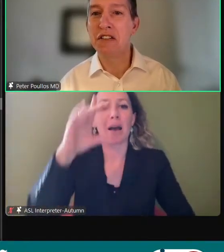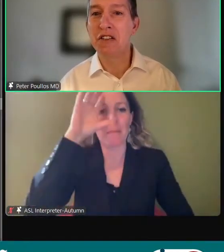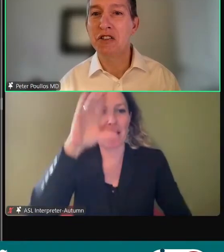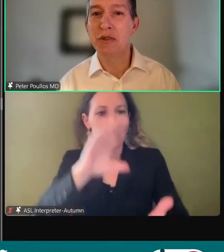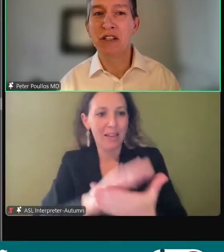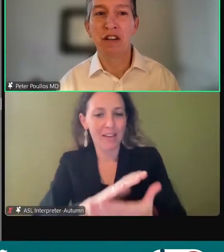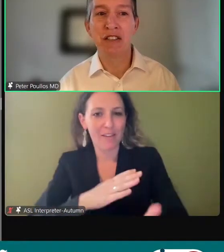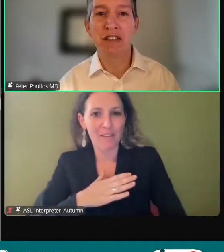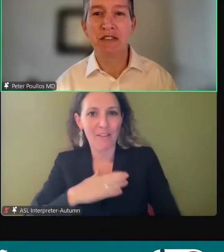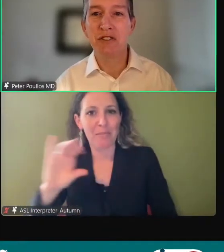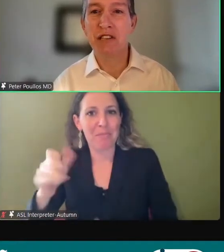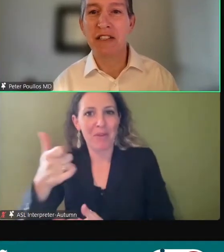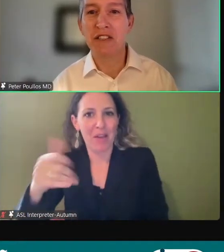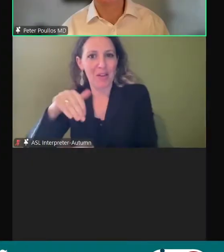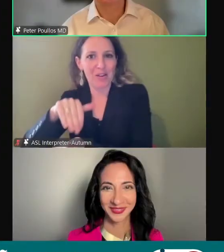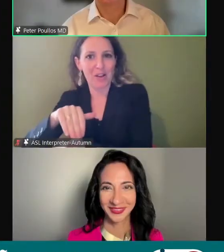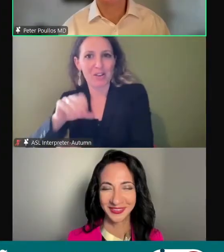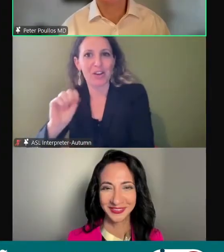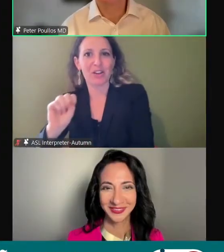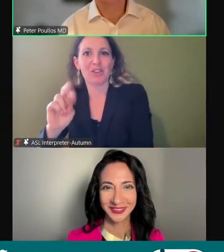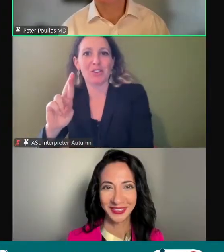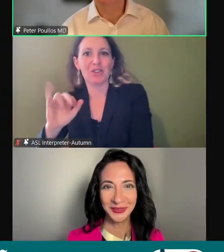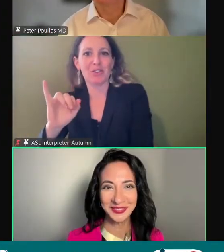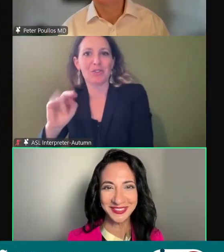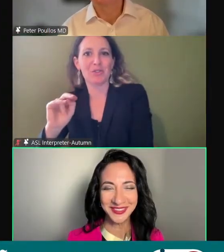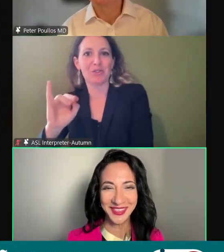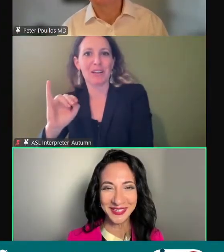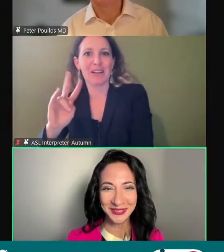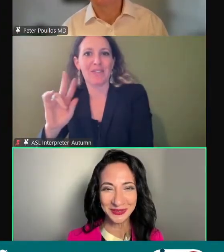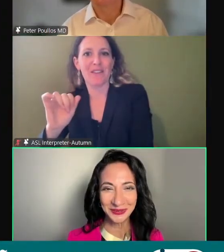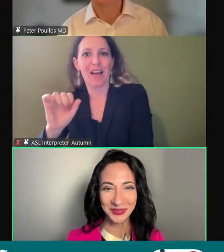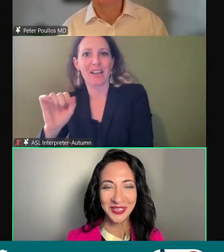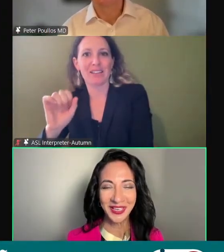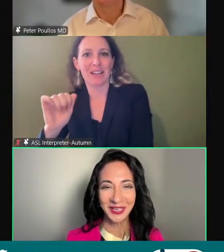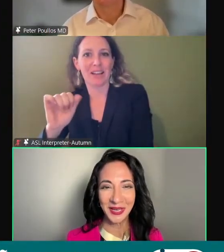Dr Srinivasan, would you like to join us? >> Malathi Srinivasan: Indeed, thank you.